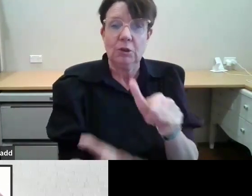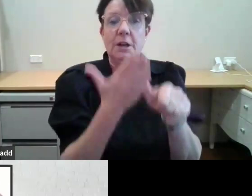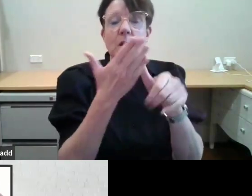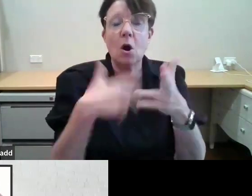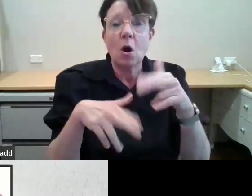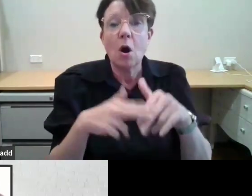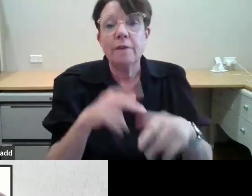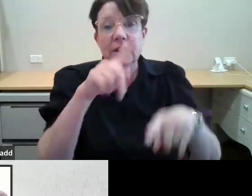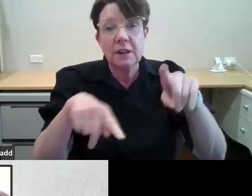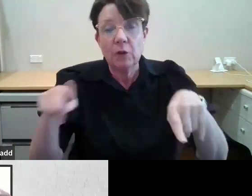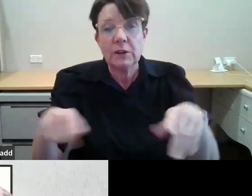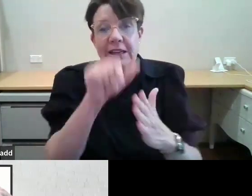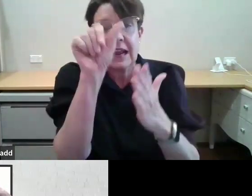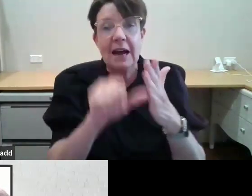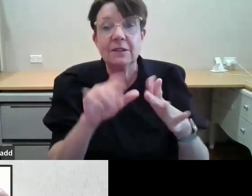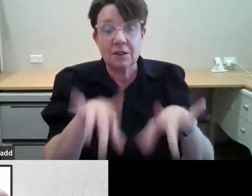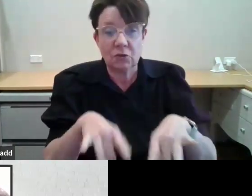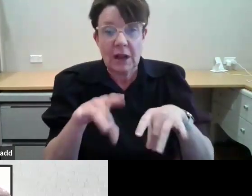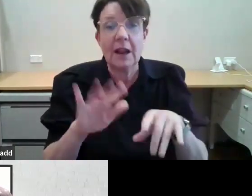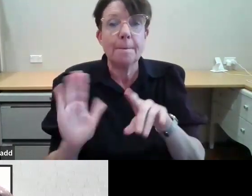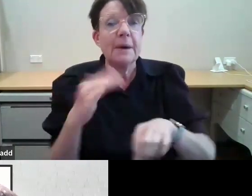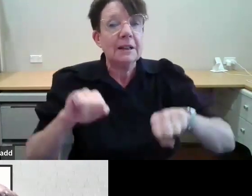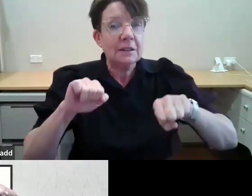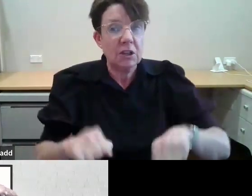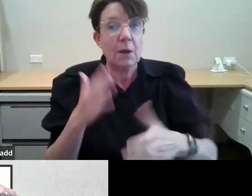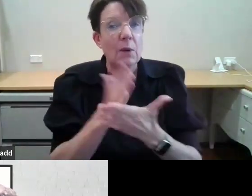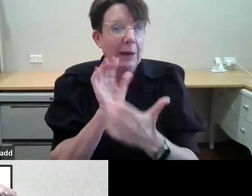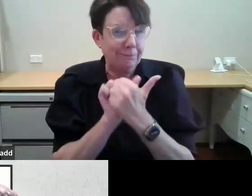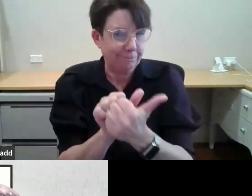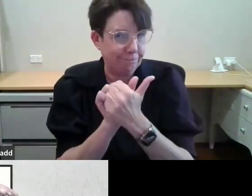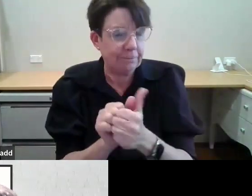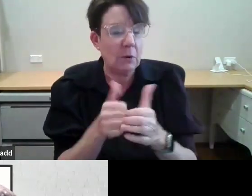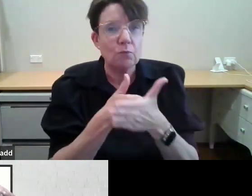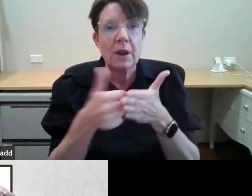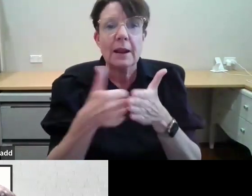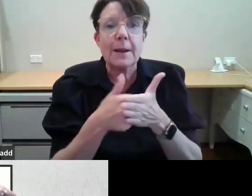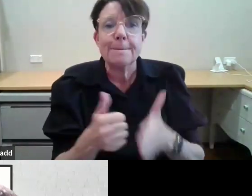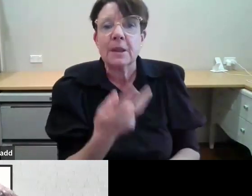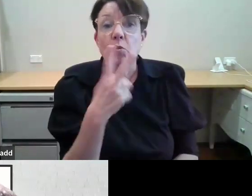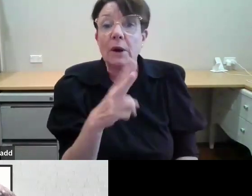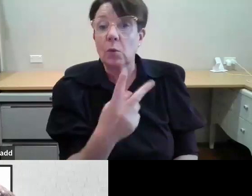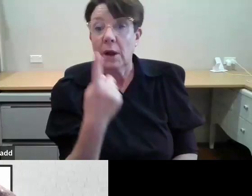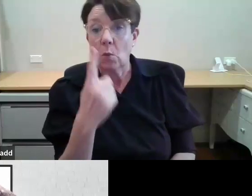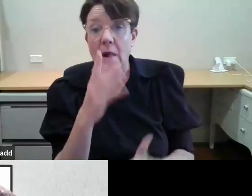respectful disagreements, a brave spaces project that promotes the lost art of civility in political disagreement, as well as